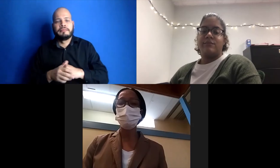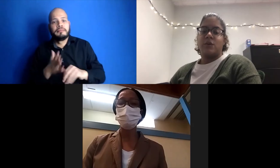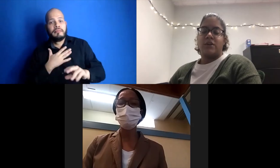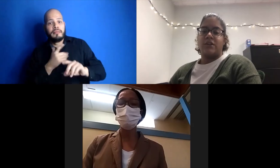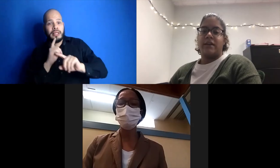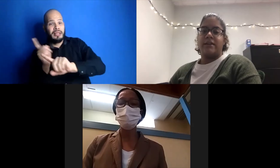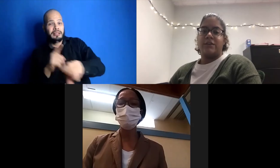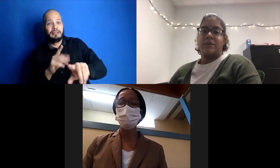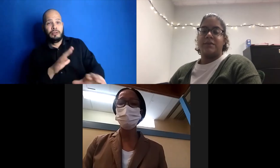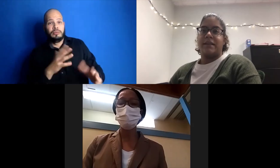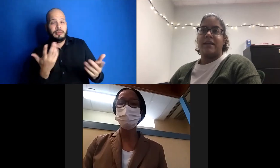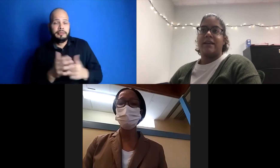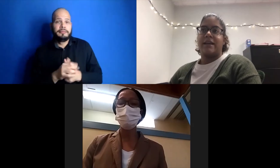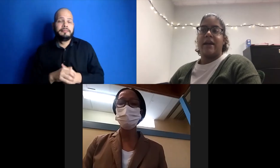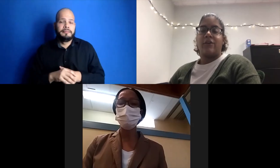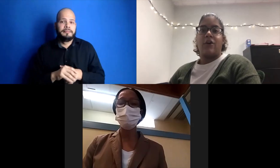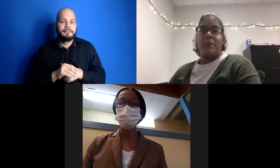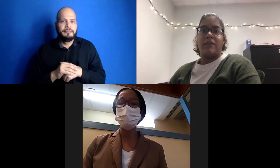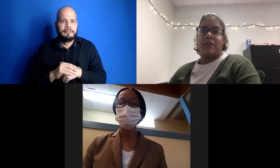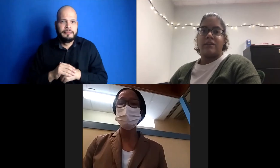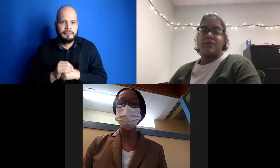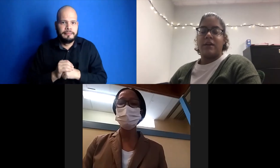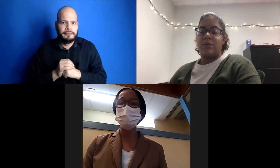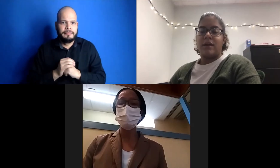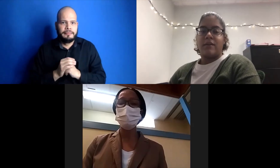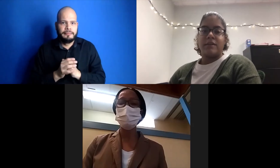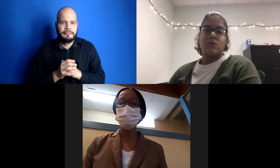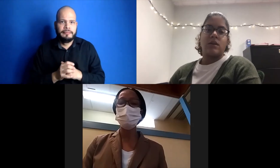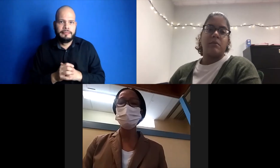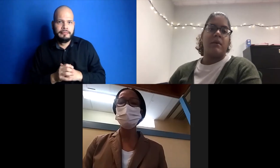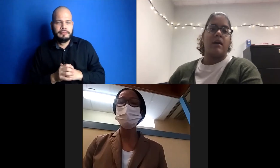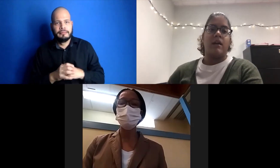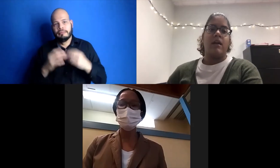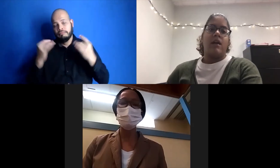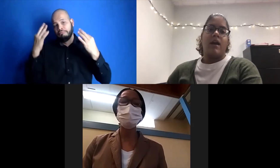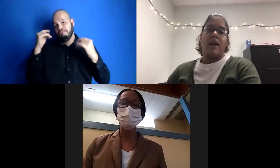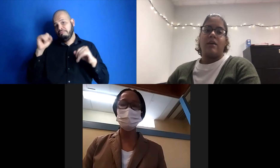question to answer because I can't gather all my thoughts right away on this one but I would